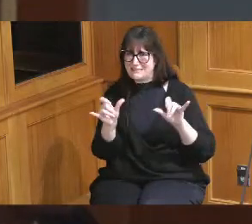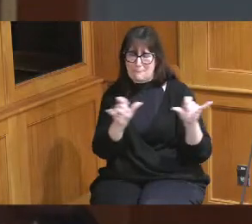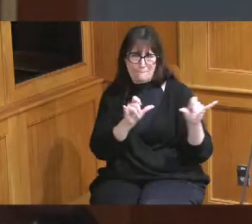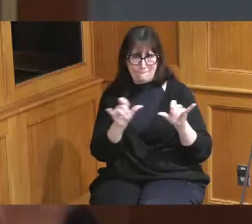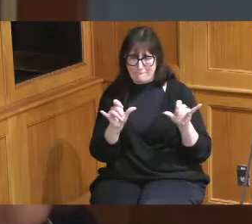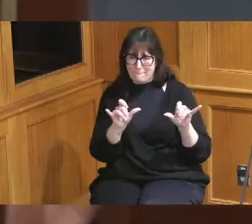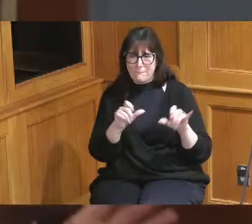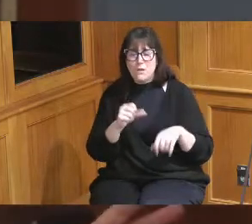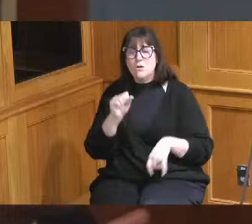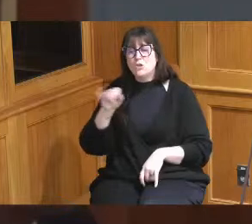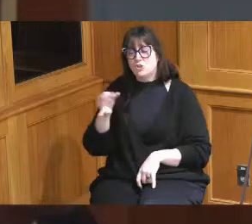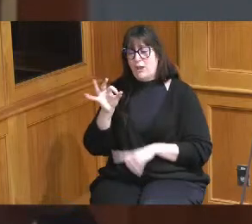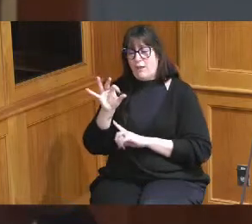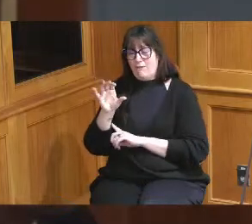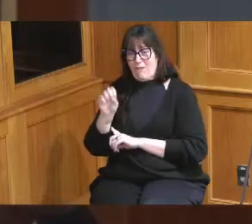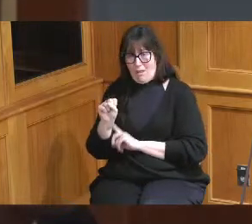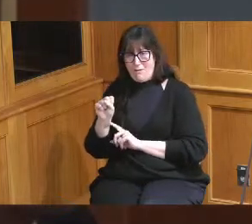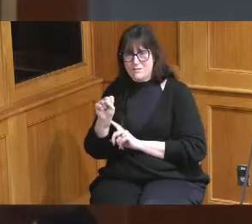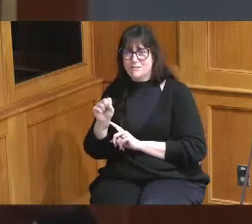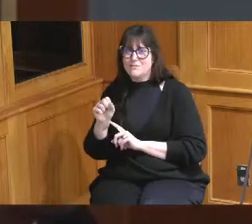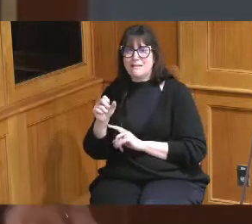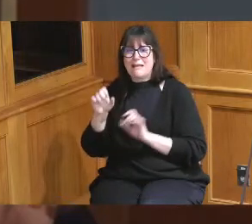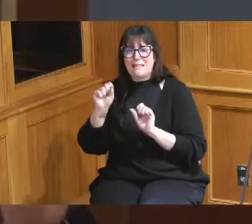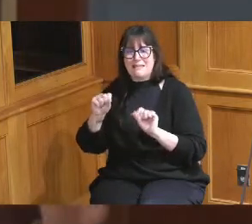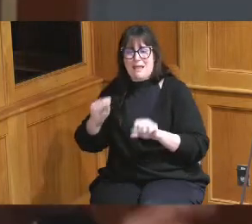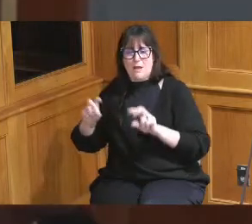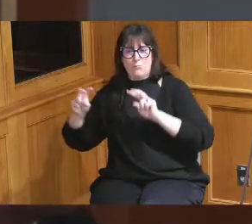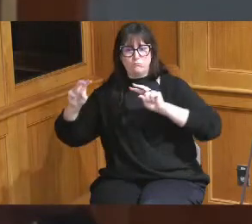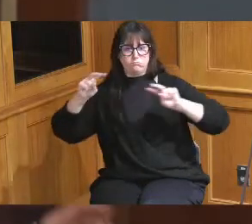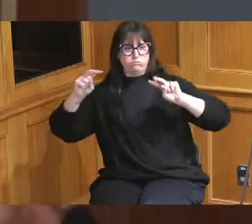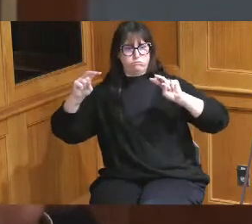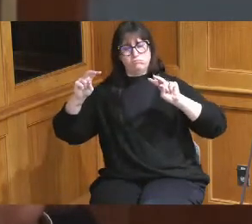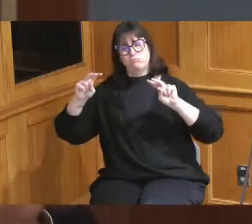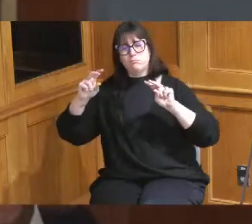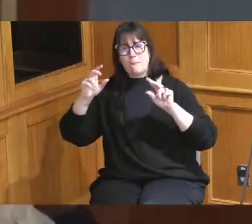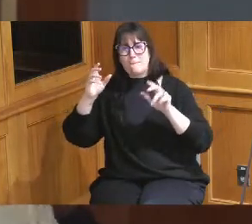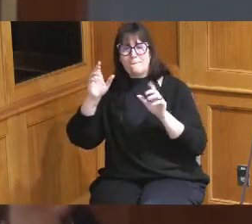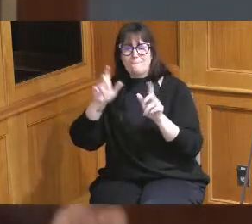sort of eye in the sky and understanding maybe not down to the individual but at least the Dynamics